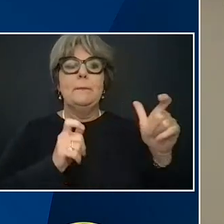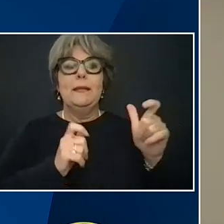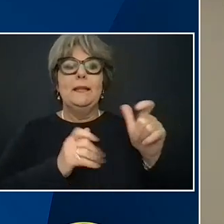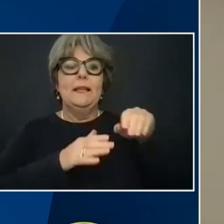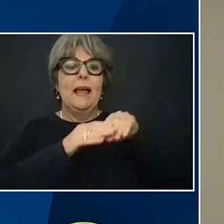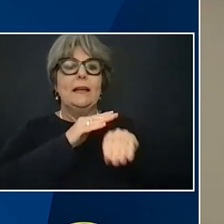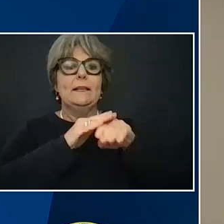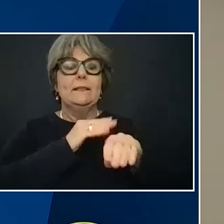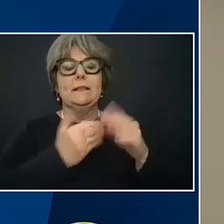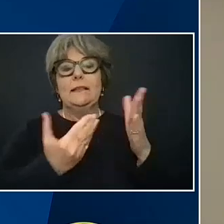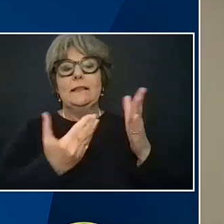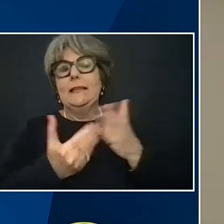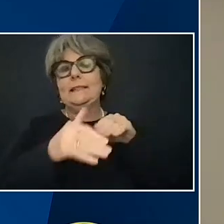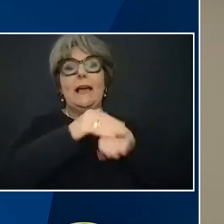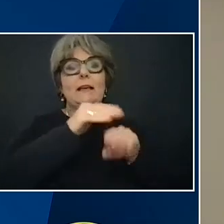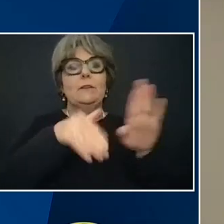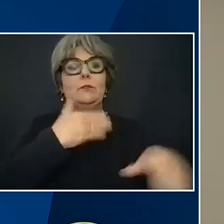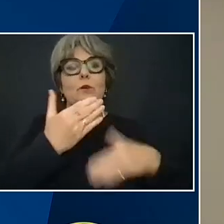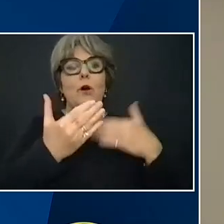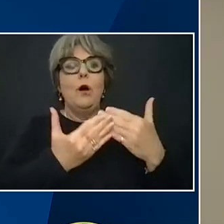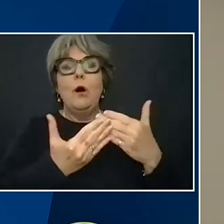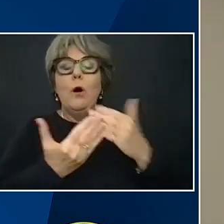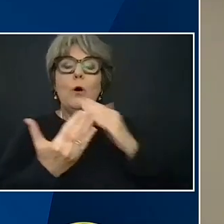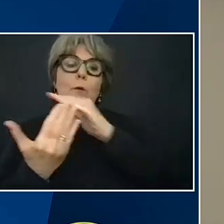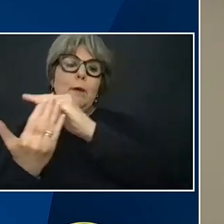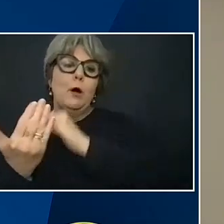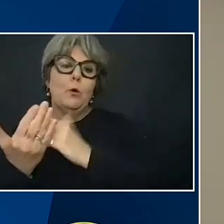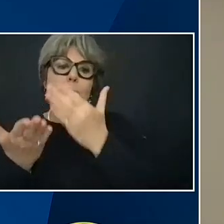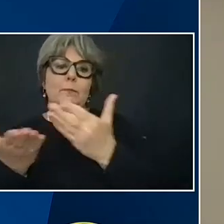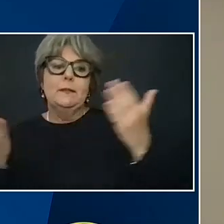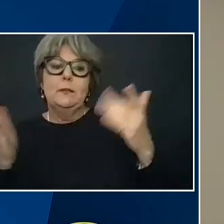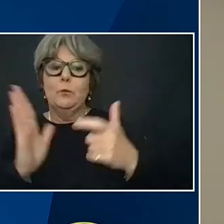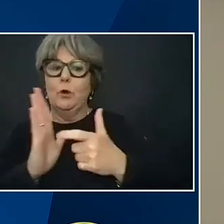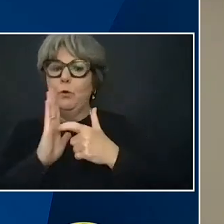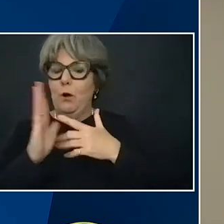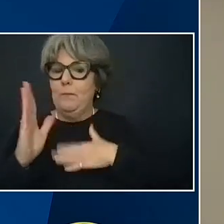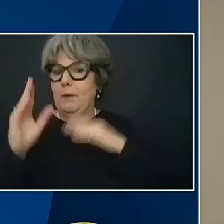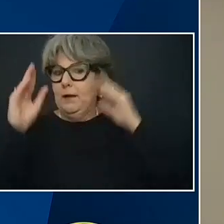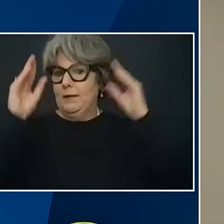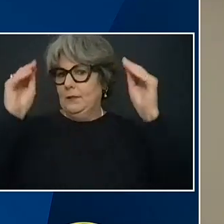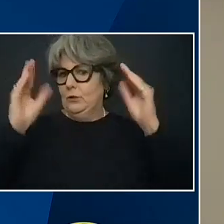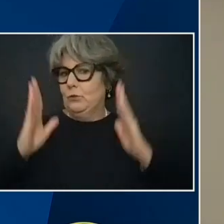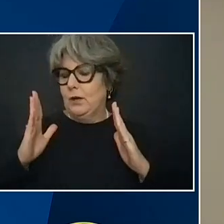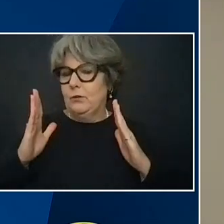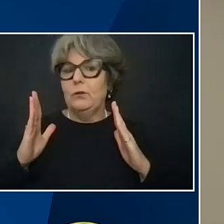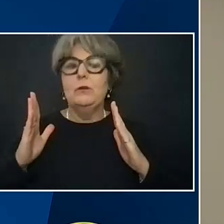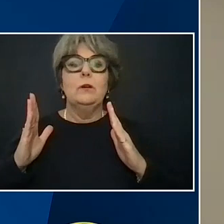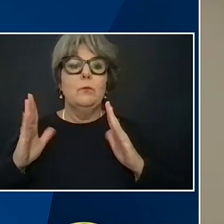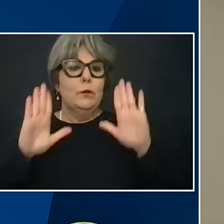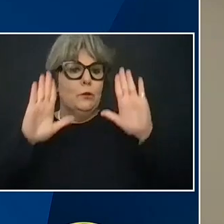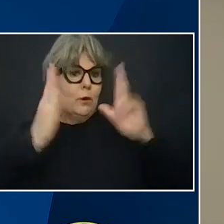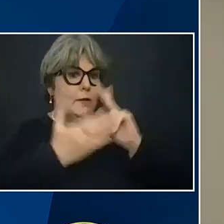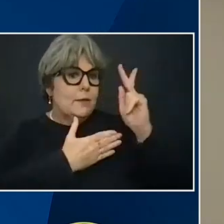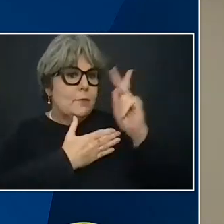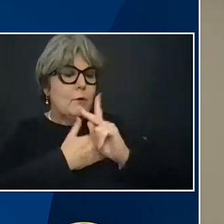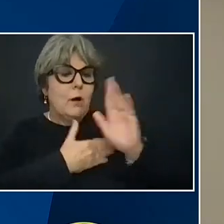access to all of my course materials required by my instructors. What's great about this program is that I get all of my materials by the first day